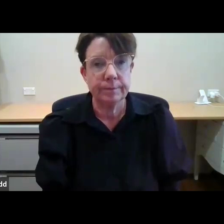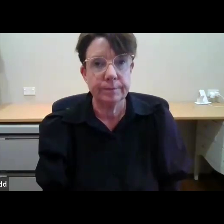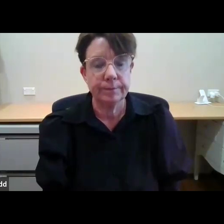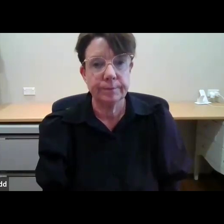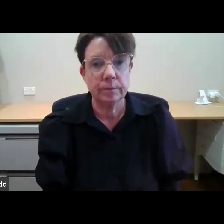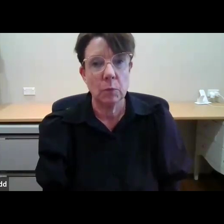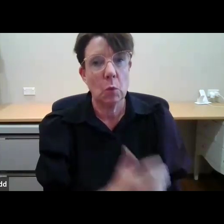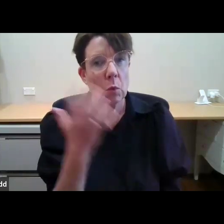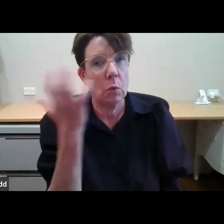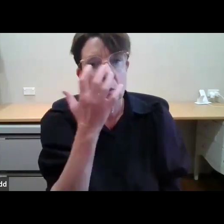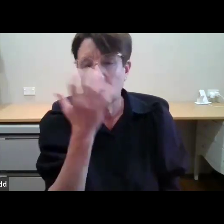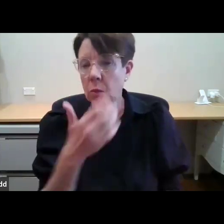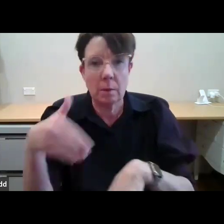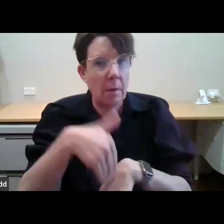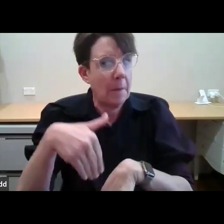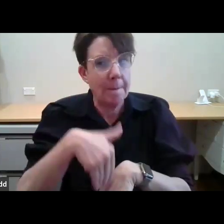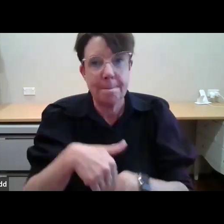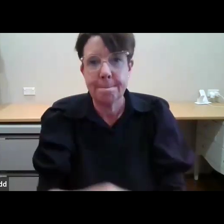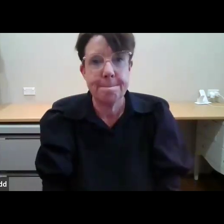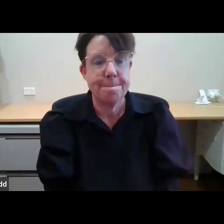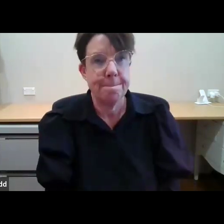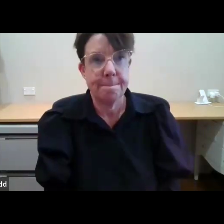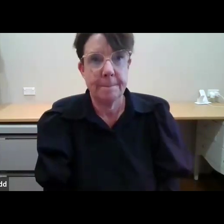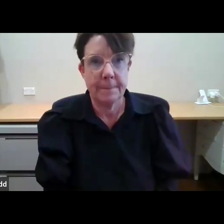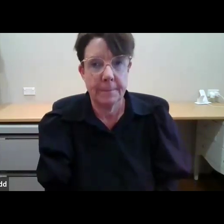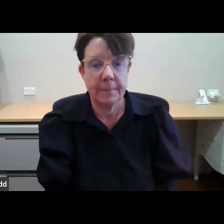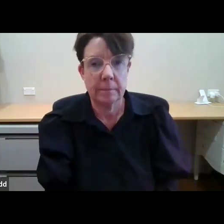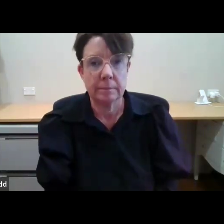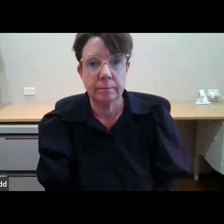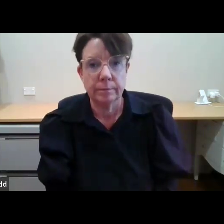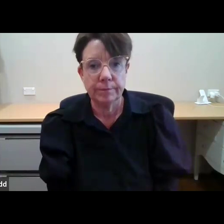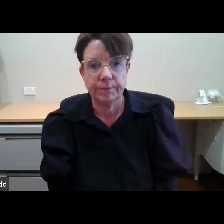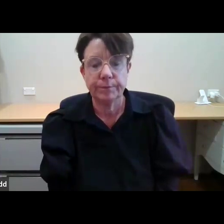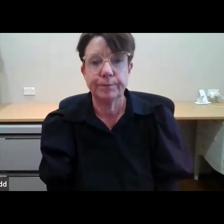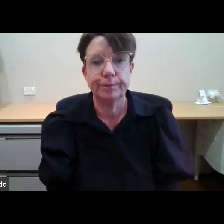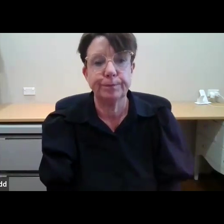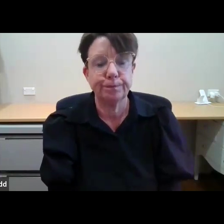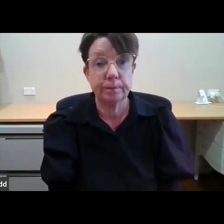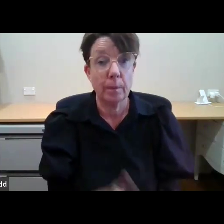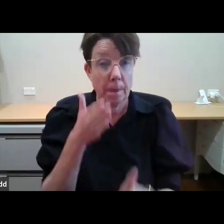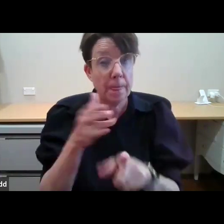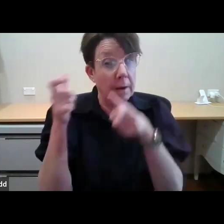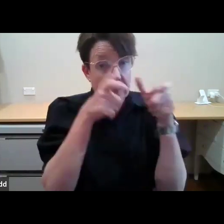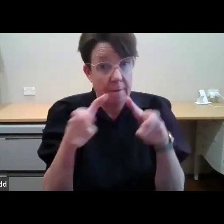reason we have gathered here today, I think , has been said in other sessions, First Nations governance and knowledge